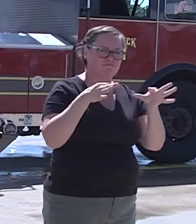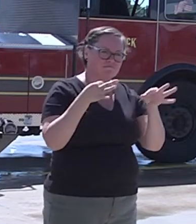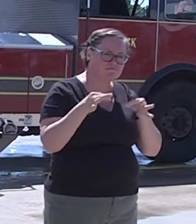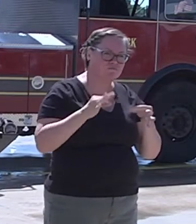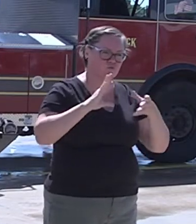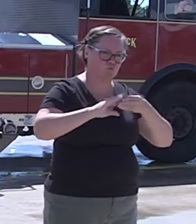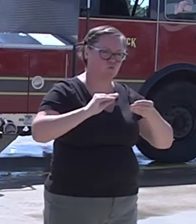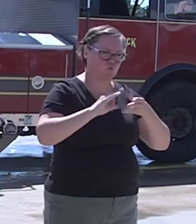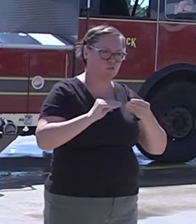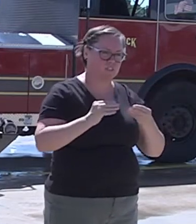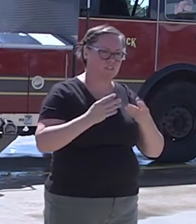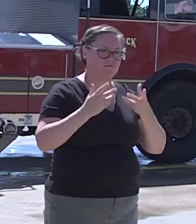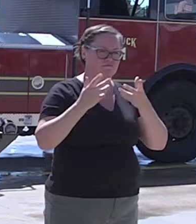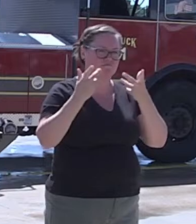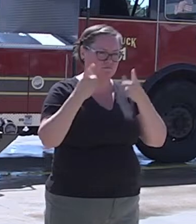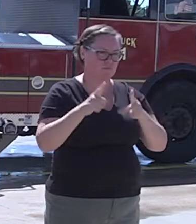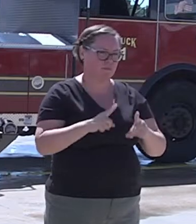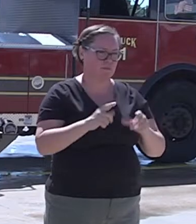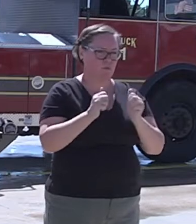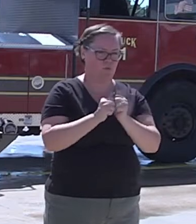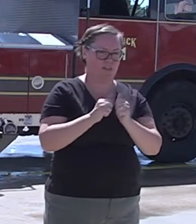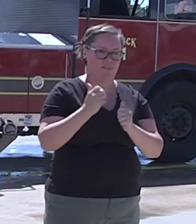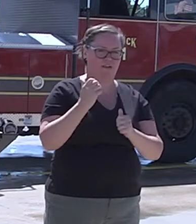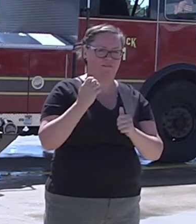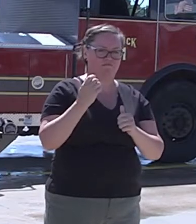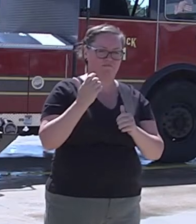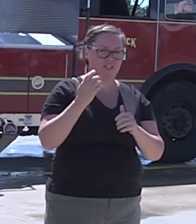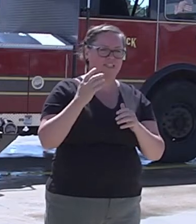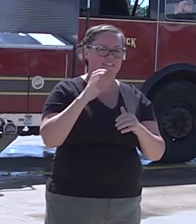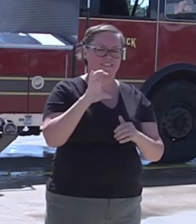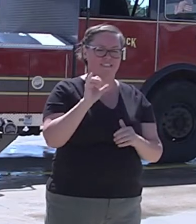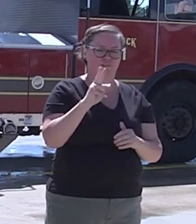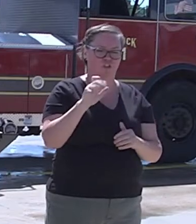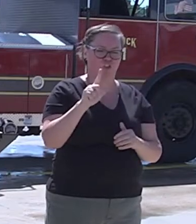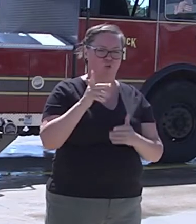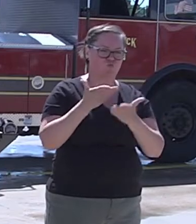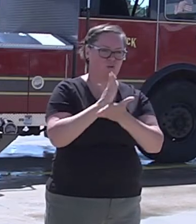Legacy of our very own chest Ry Lewis our civil rights hero who did a lot of work both locally